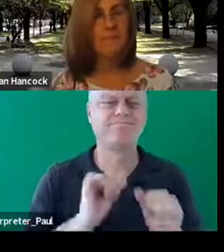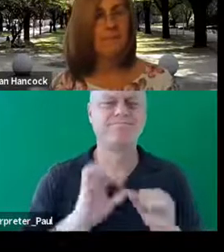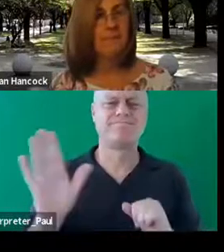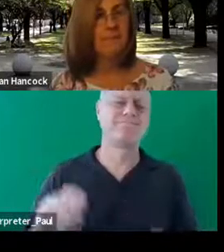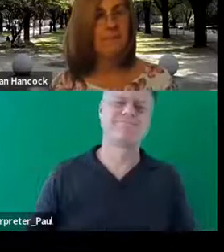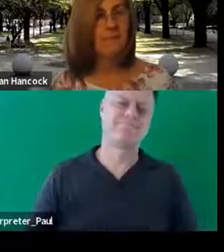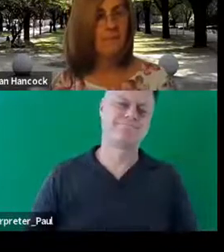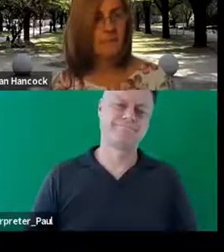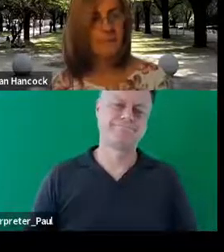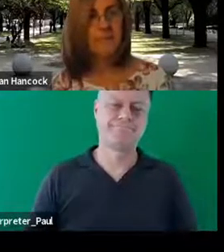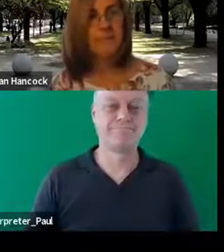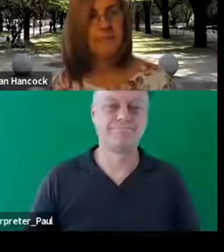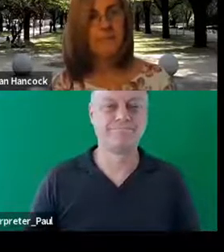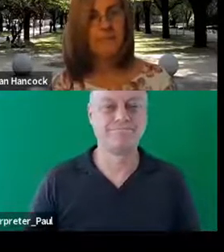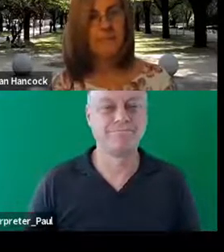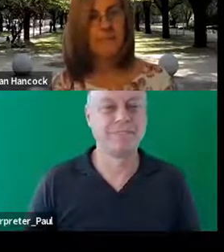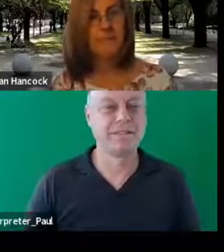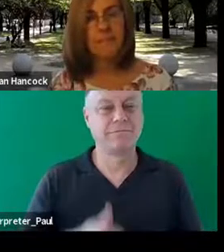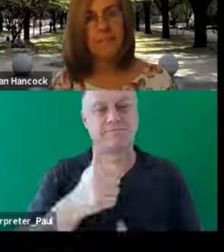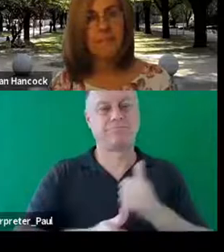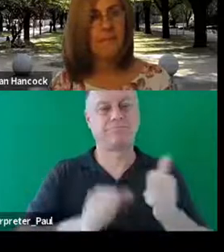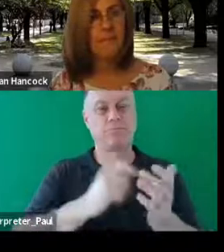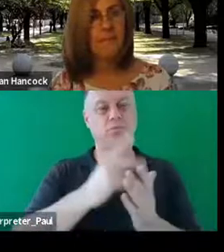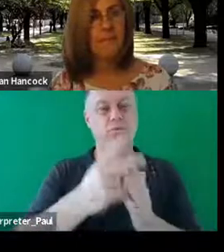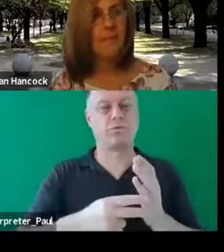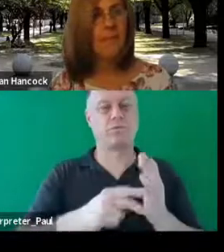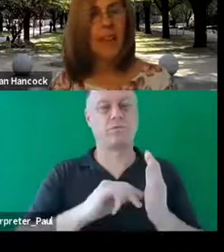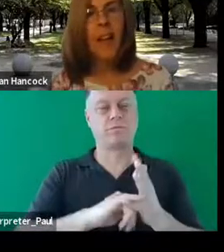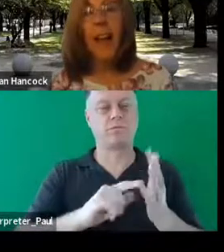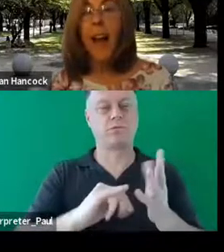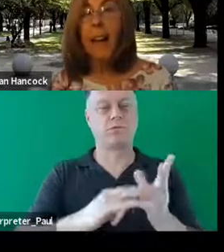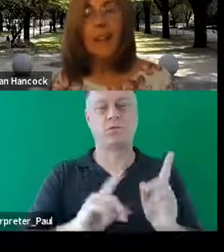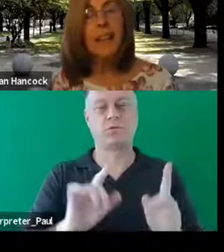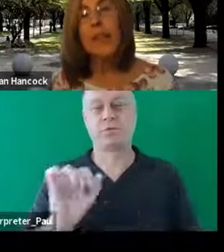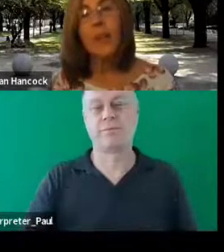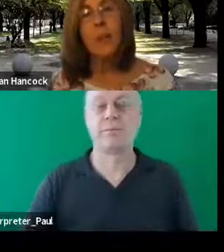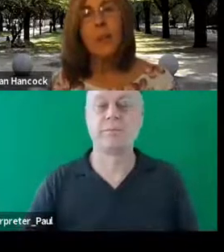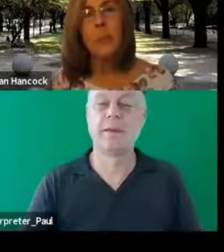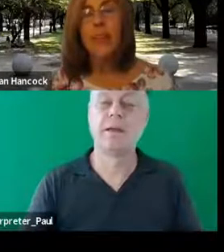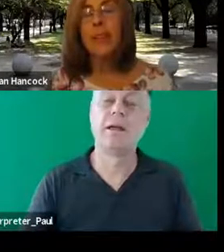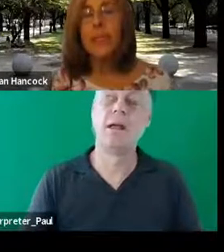Charlotte, and contribute to your program. Susan. SUSAN: Yeah. Look, likewise with Charlotte,